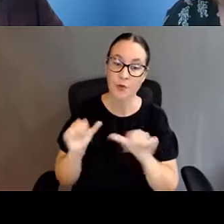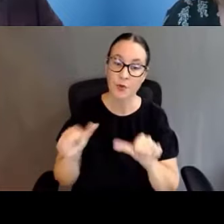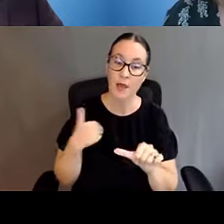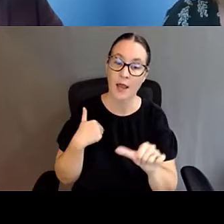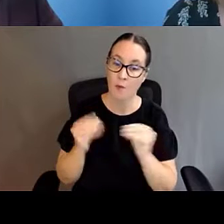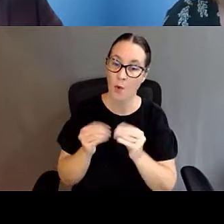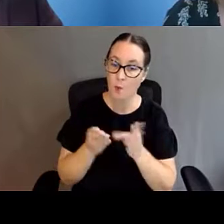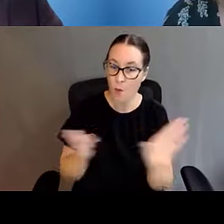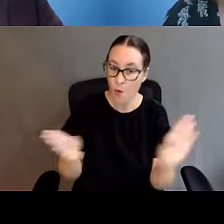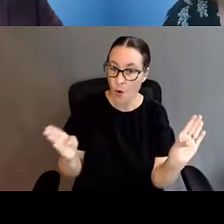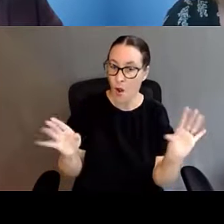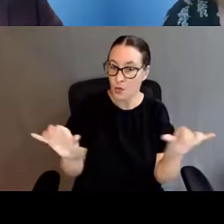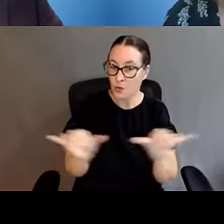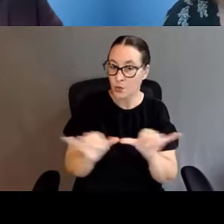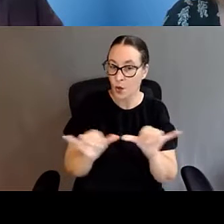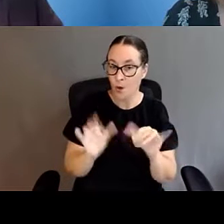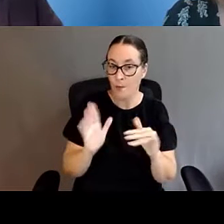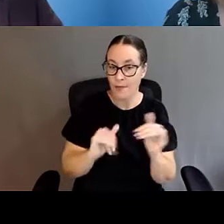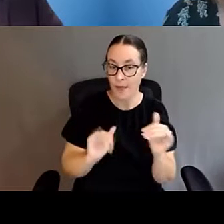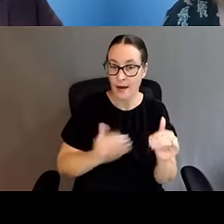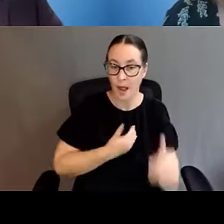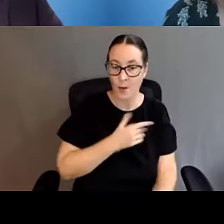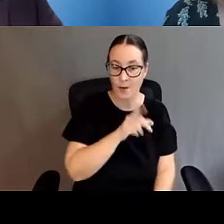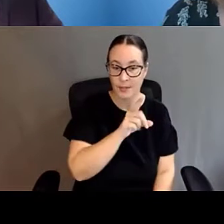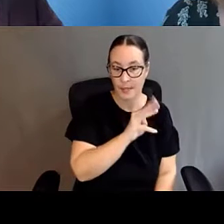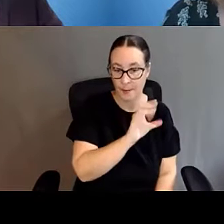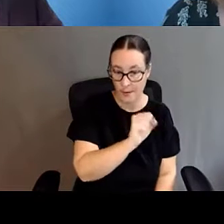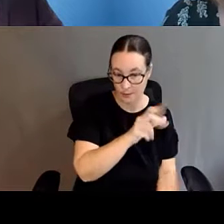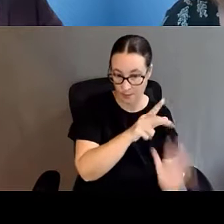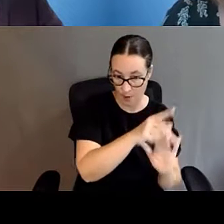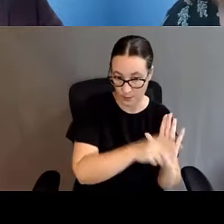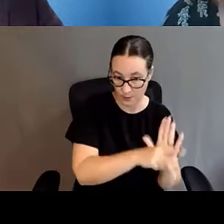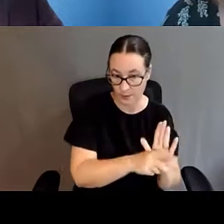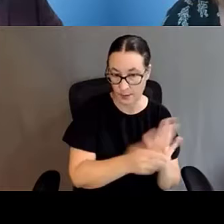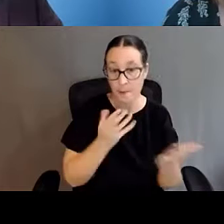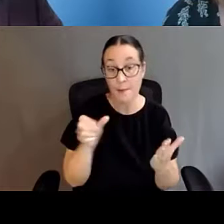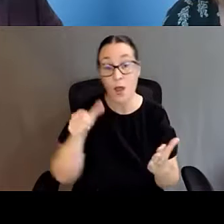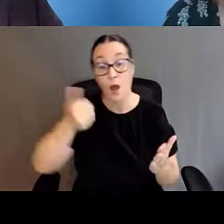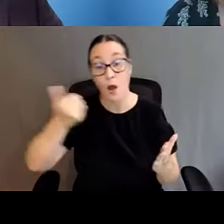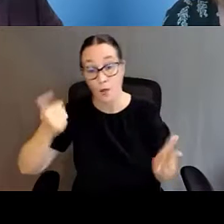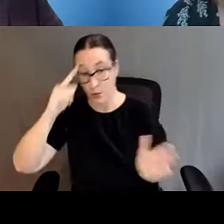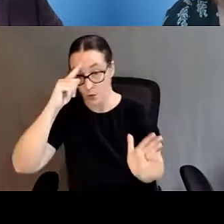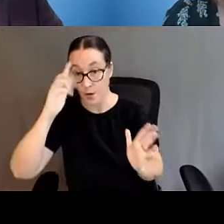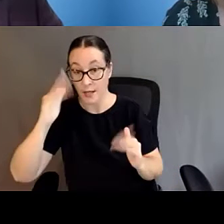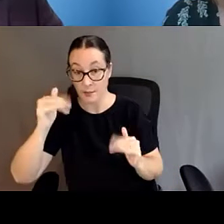than the Data Management and Sharing Policy, so there may be other expectations that would expect those data to be shared,